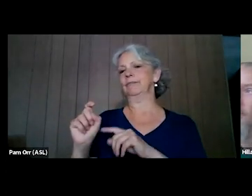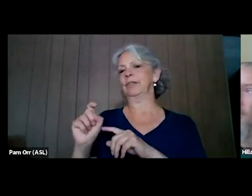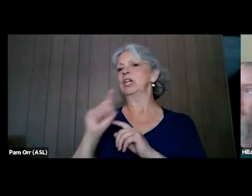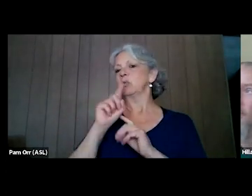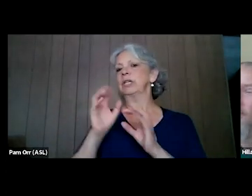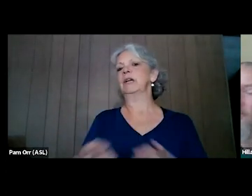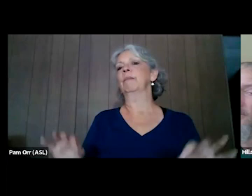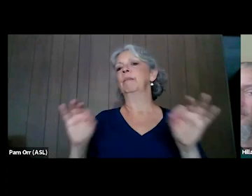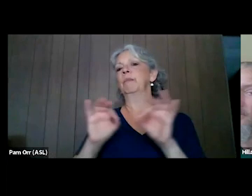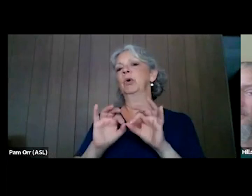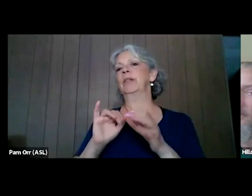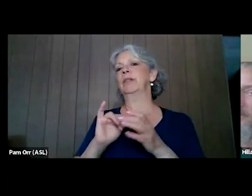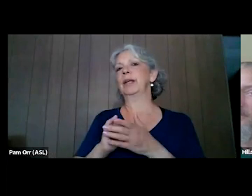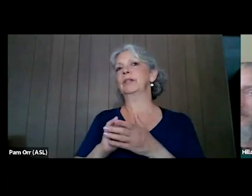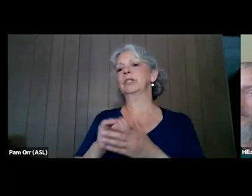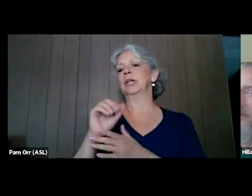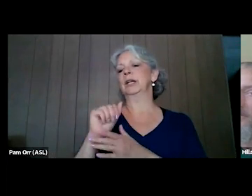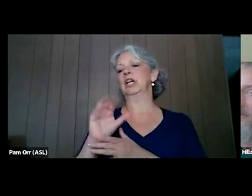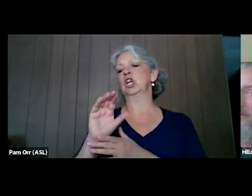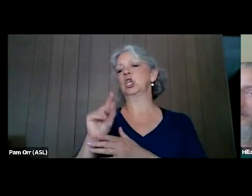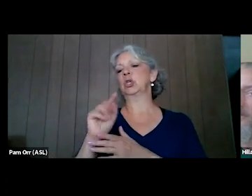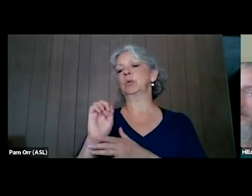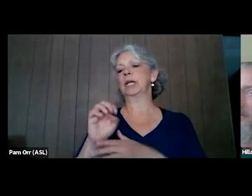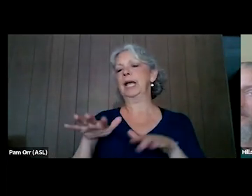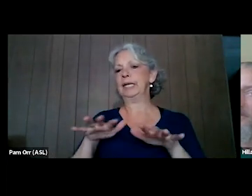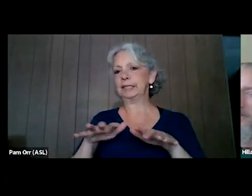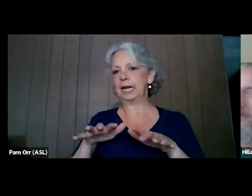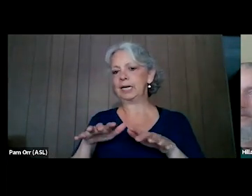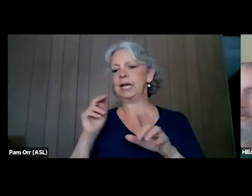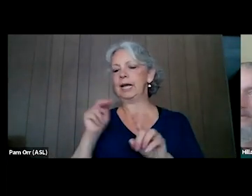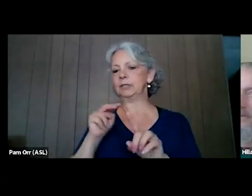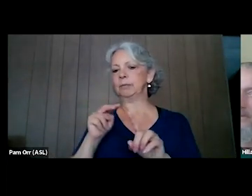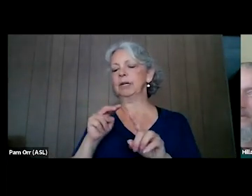this acute anxiety aspect to it and making sure that we're able to address this with the withdrawal components.